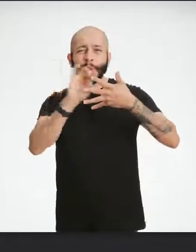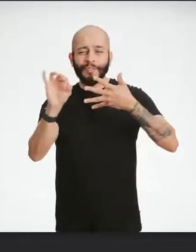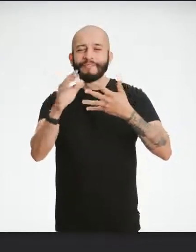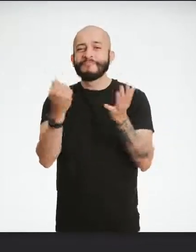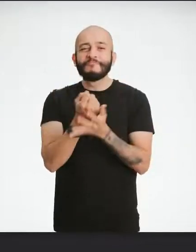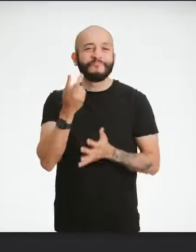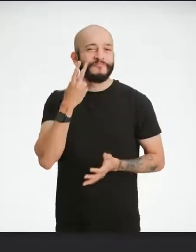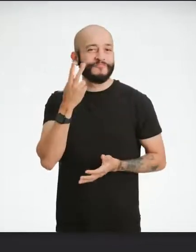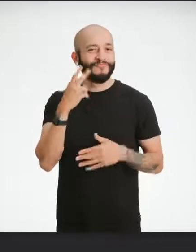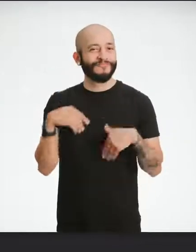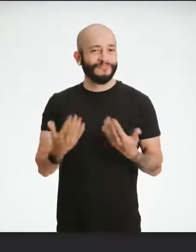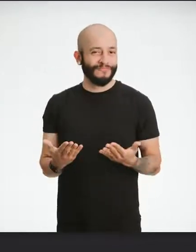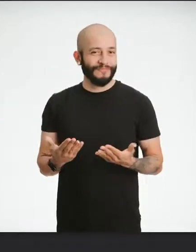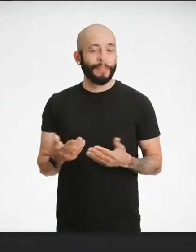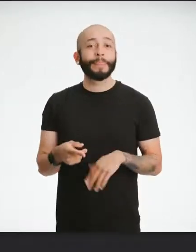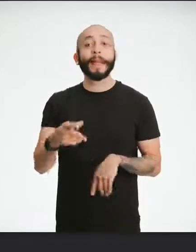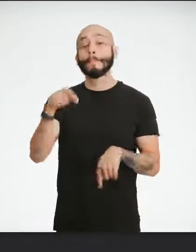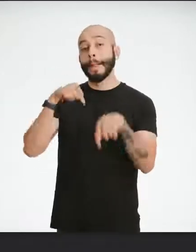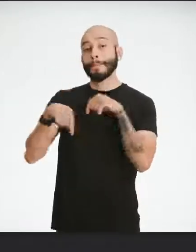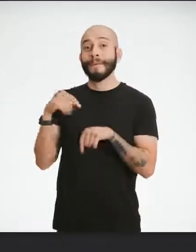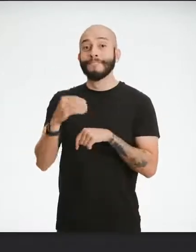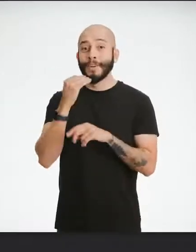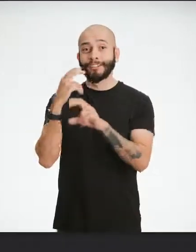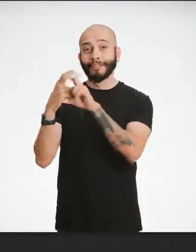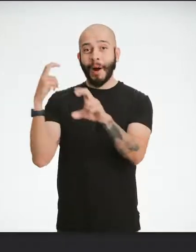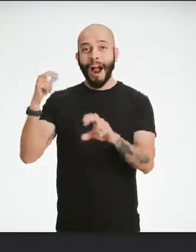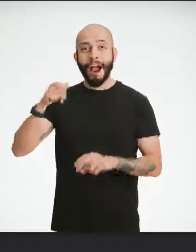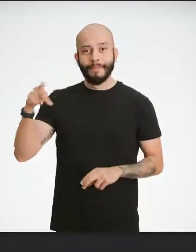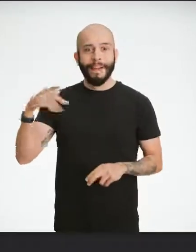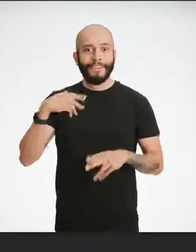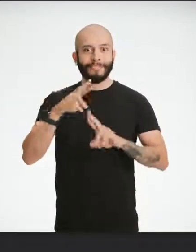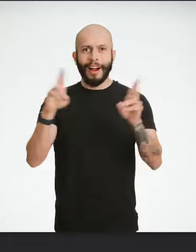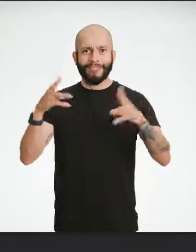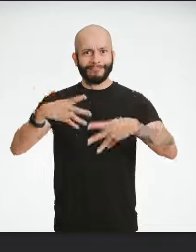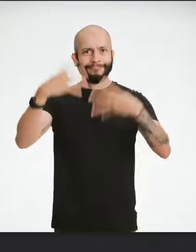Back in the Food Truck app, I have this great chart view that lets me see the top five best-selling